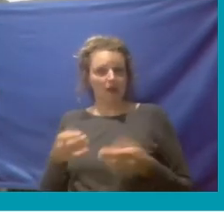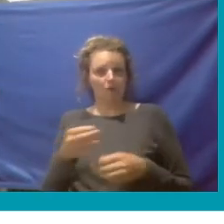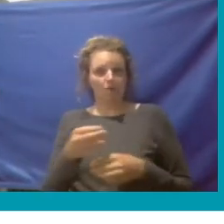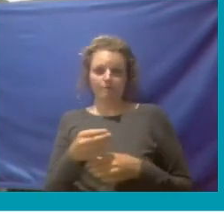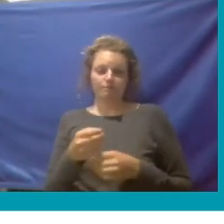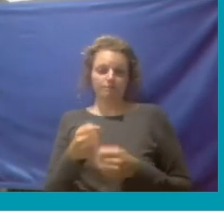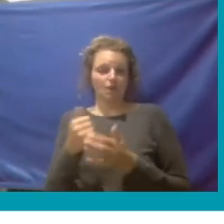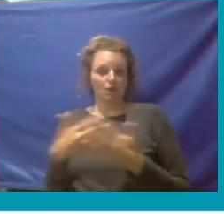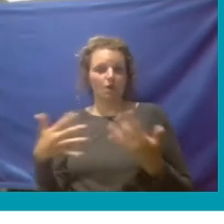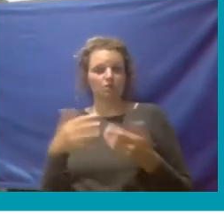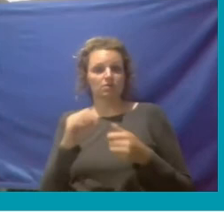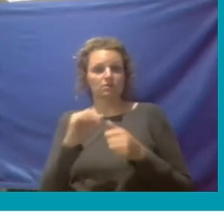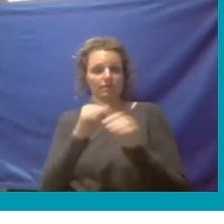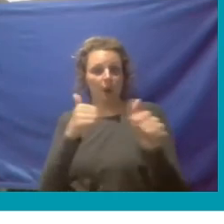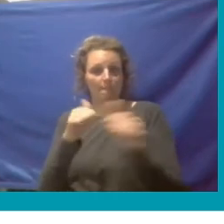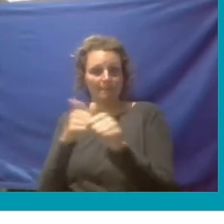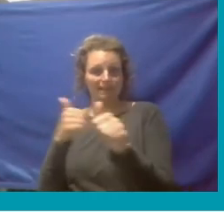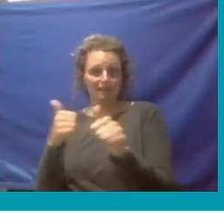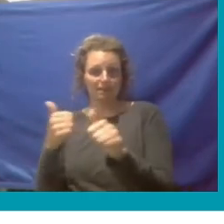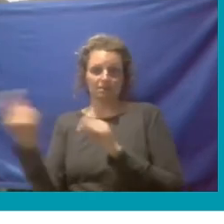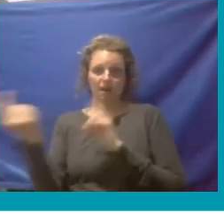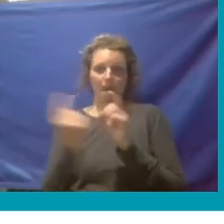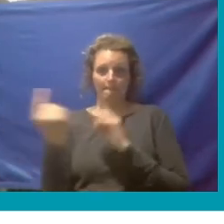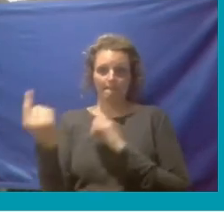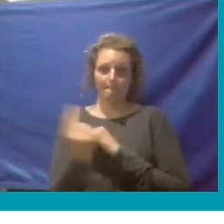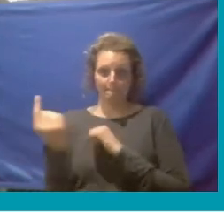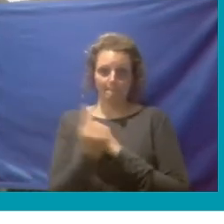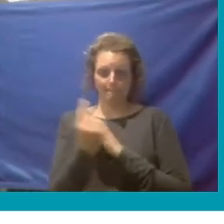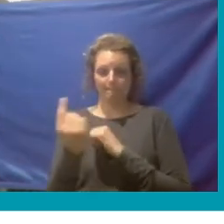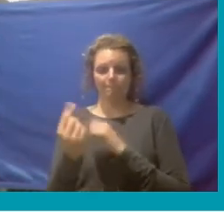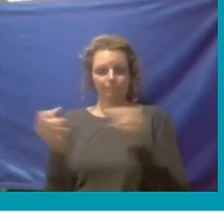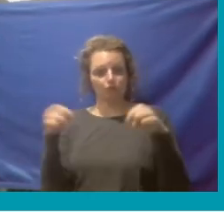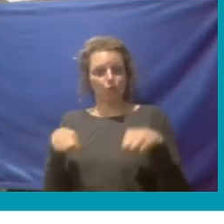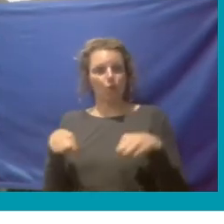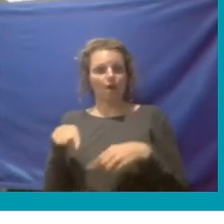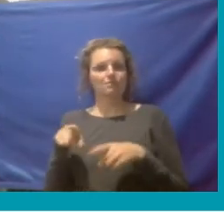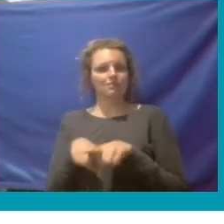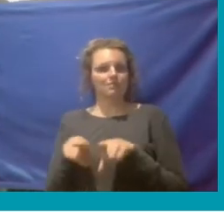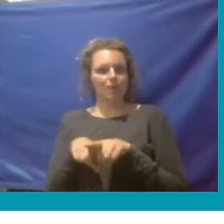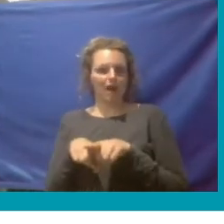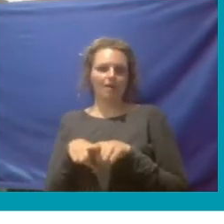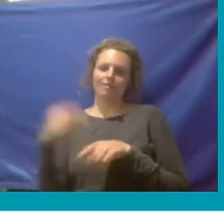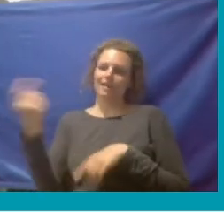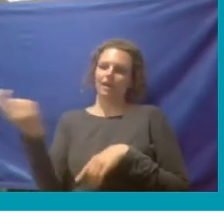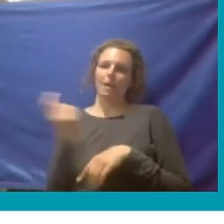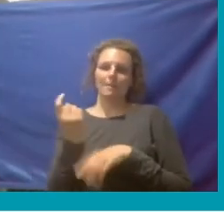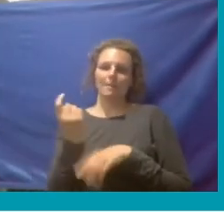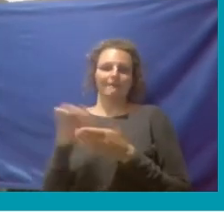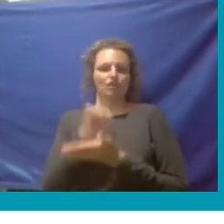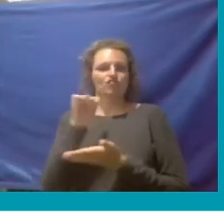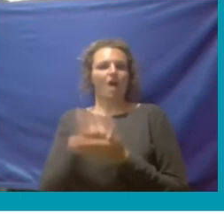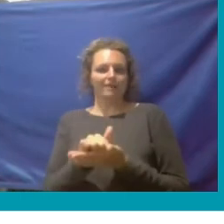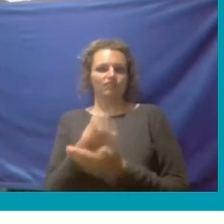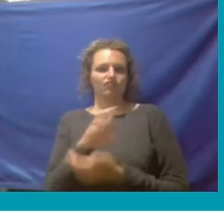And they're coming to us for the right reasons. They're not coming to us now, saying, oh, we've got this CSR initiative